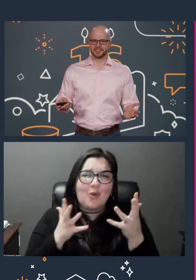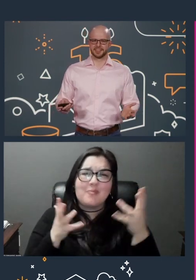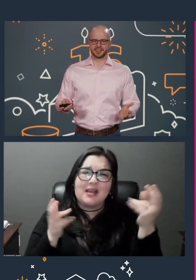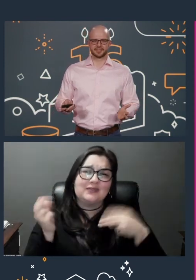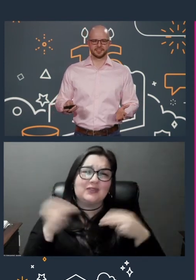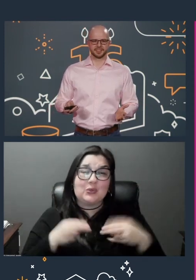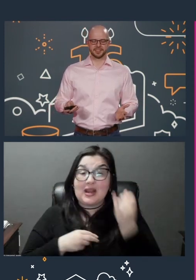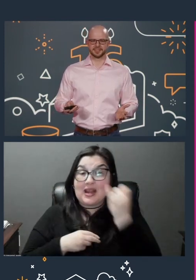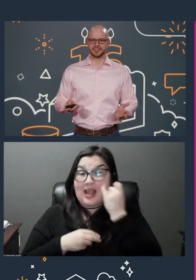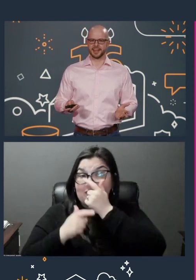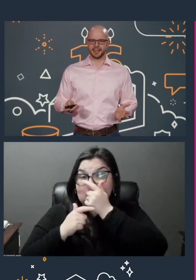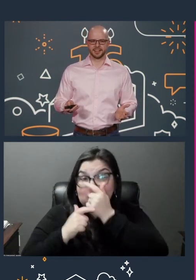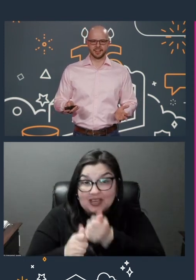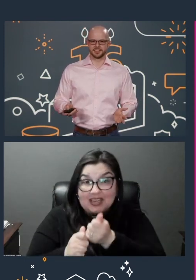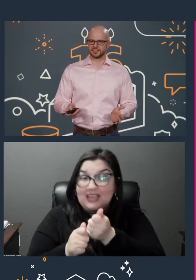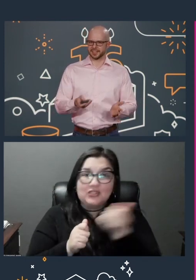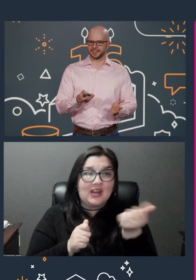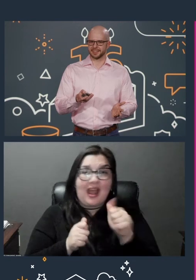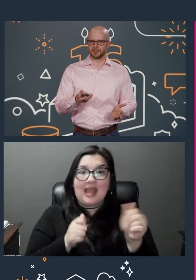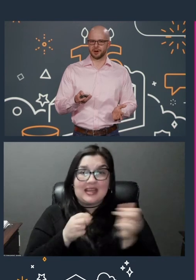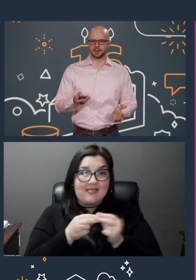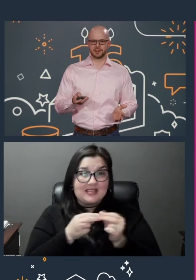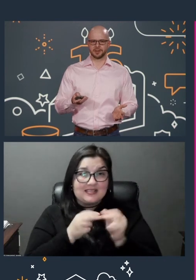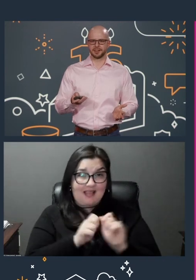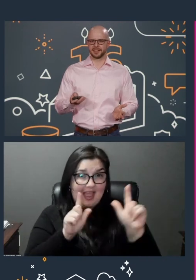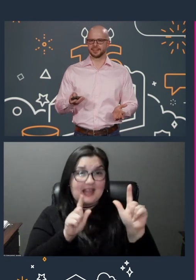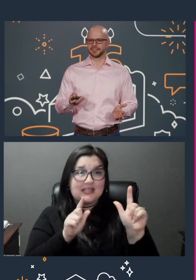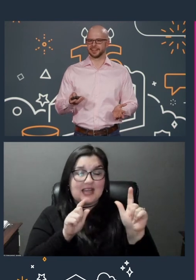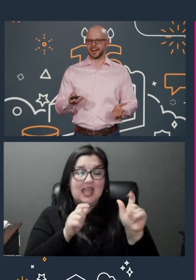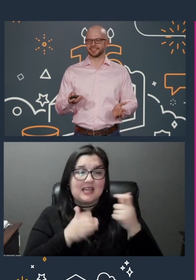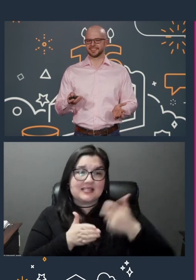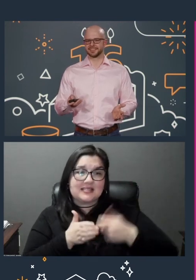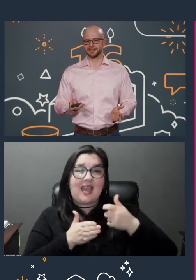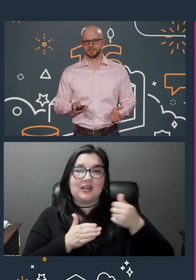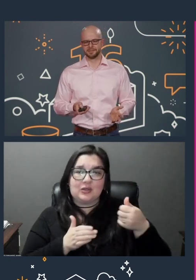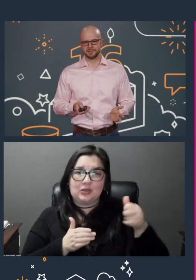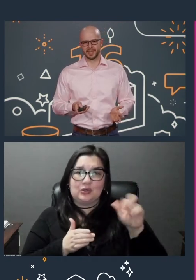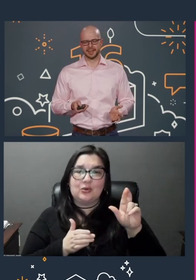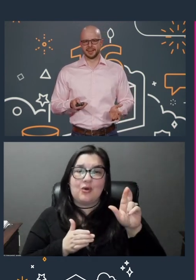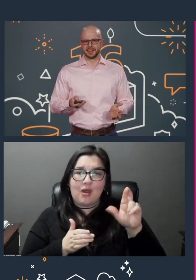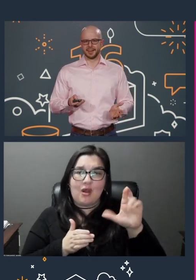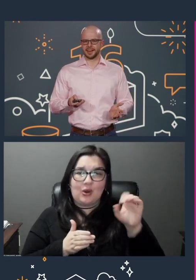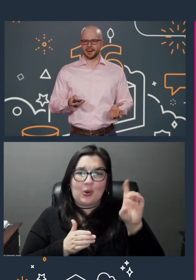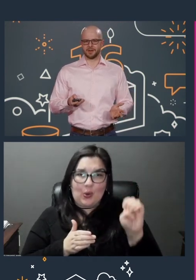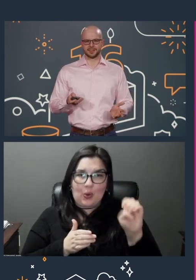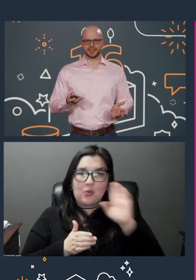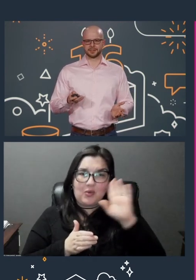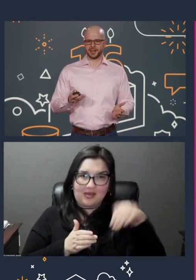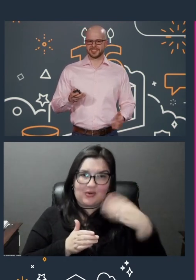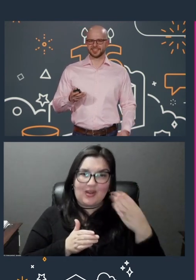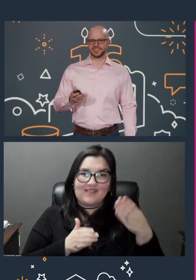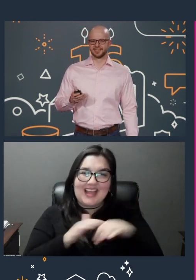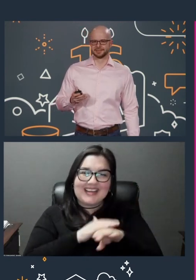of the decks you've seen here today, just scan the QR code, and you can get access to them. And now I'll take questions.